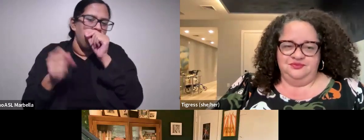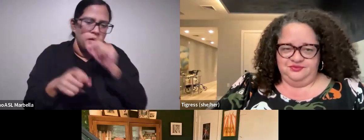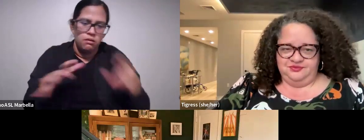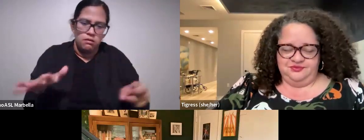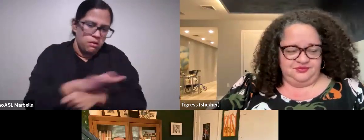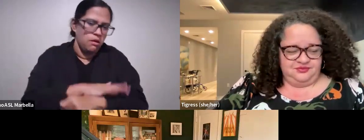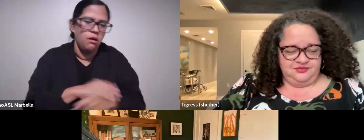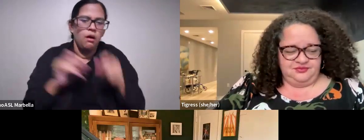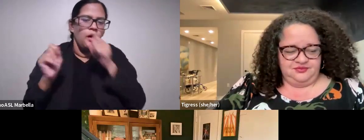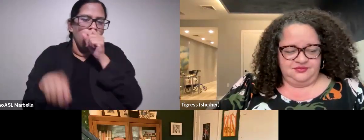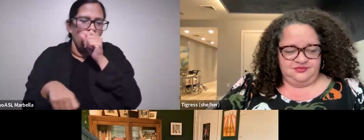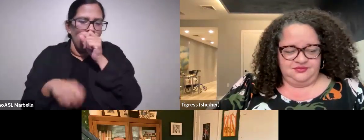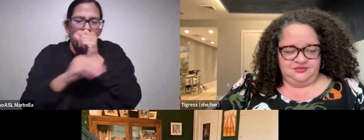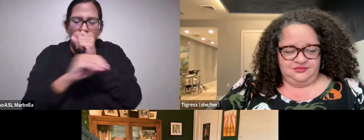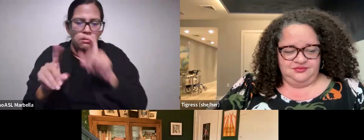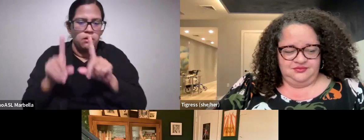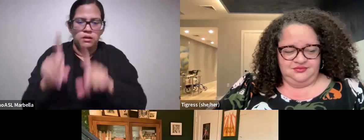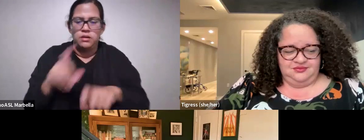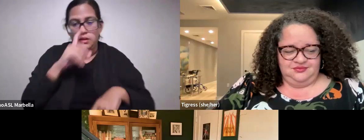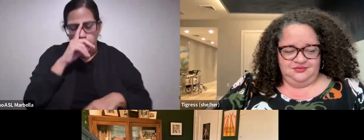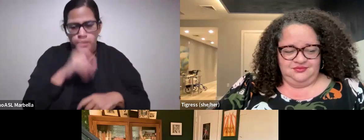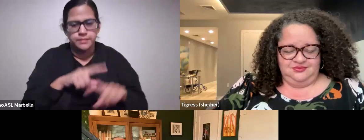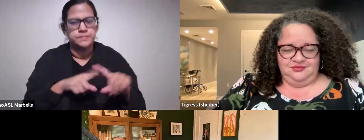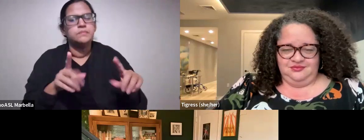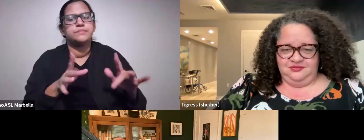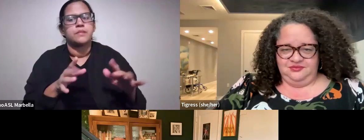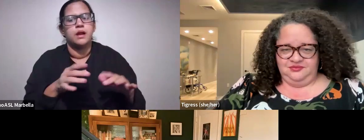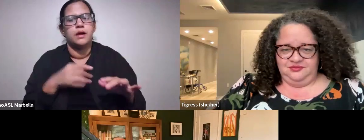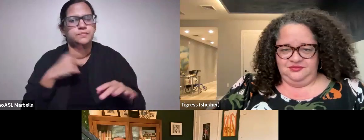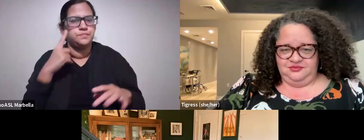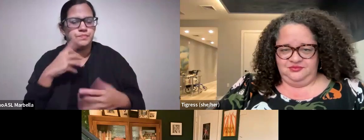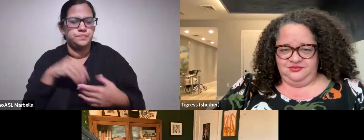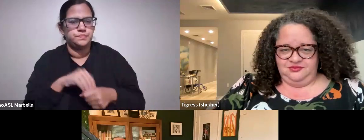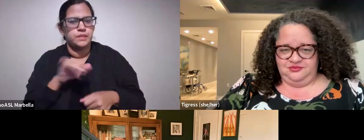But I think in that we lose sight of two really important things.